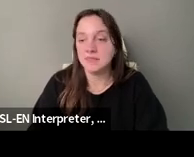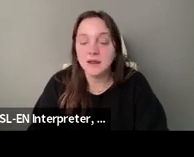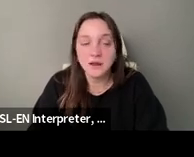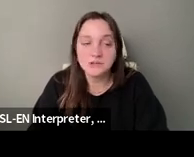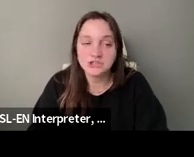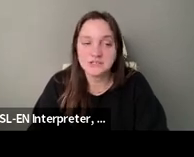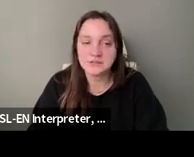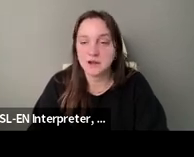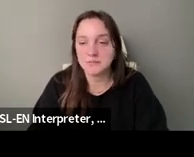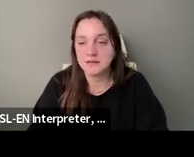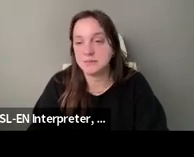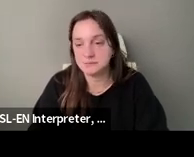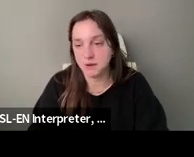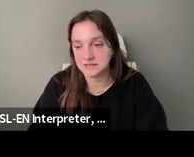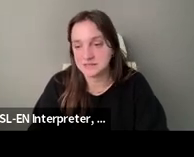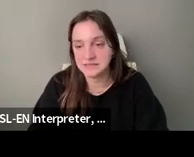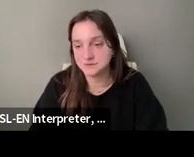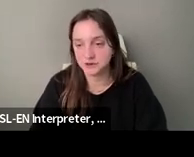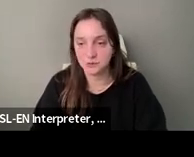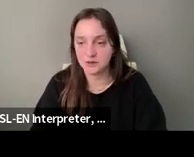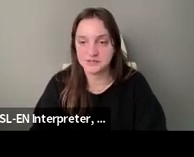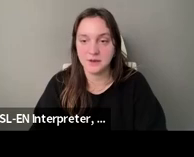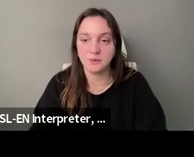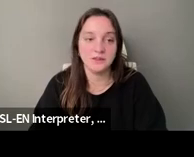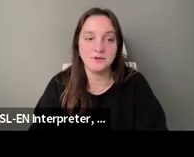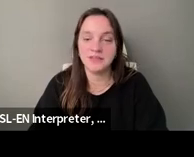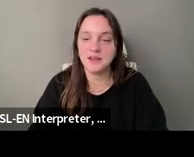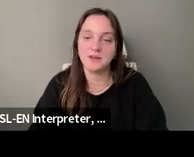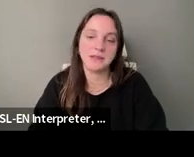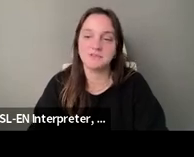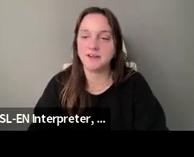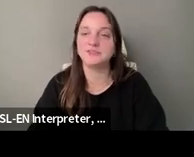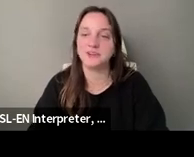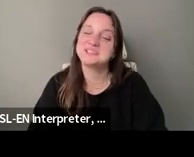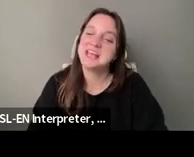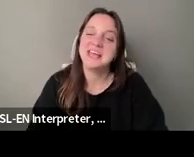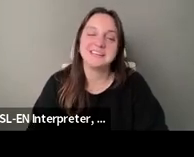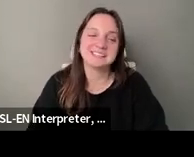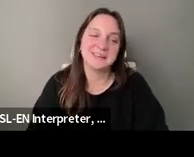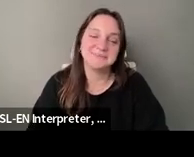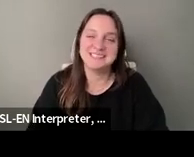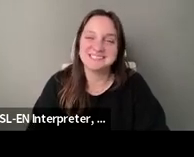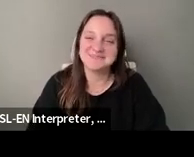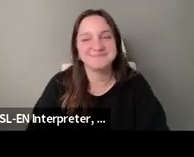you all to take with you, and then I'll make a final note. Next slide, please.